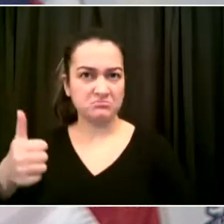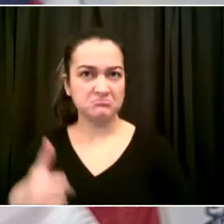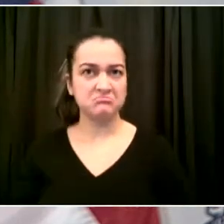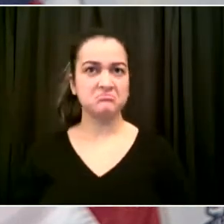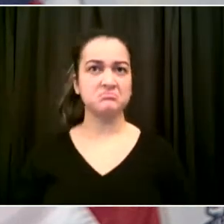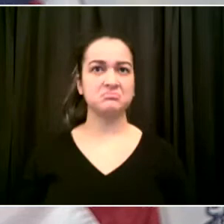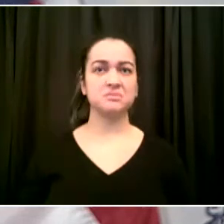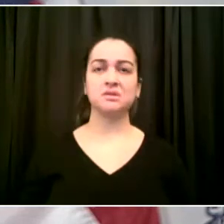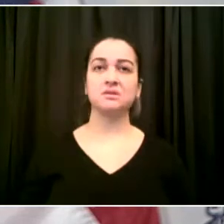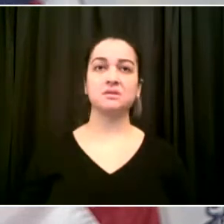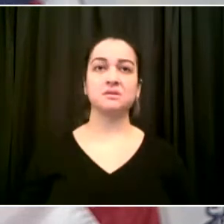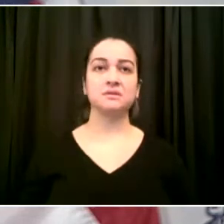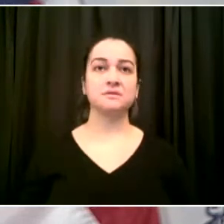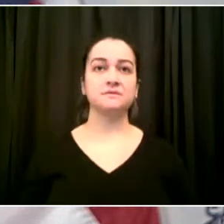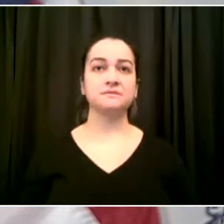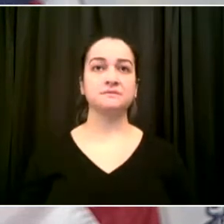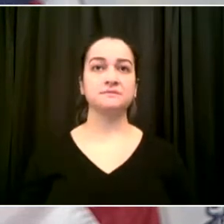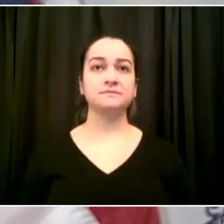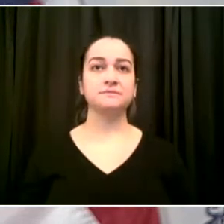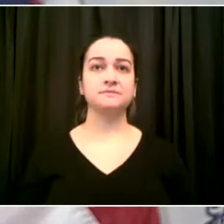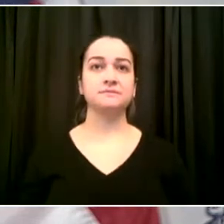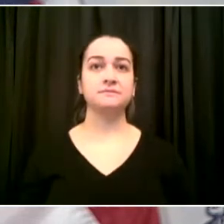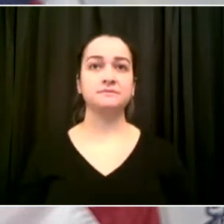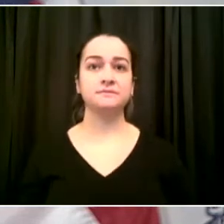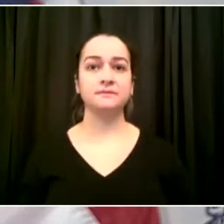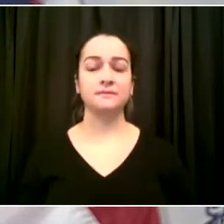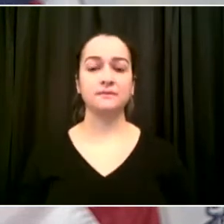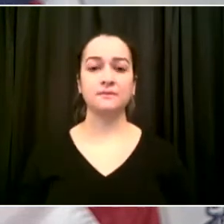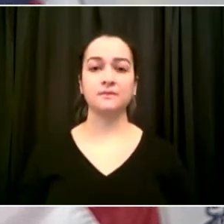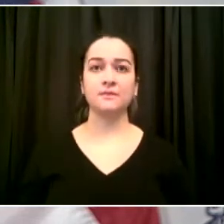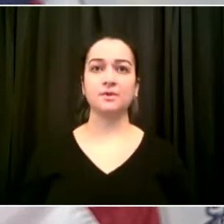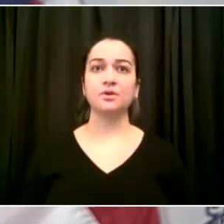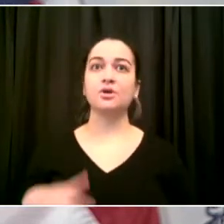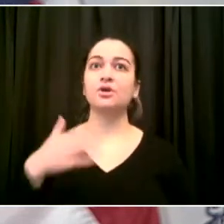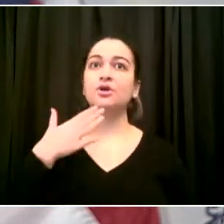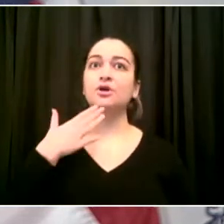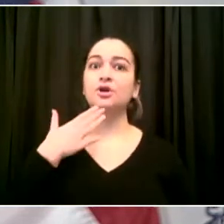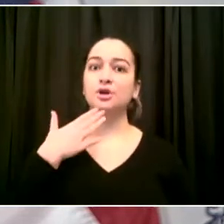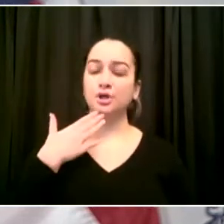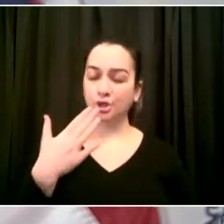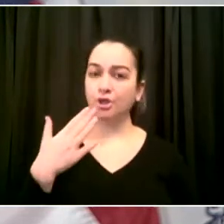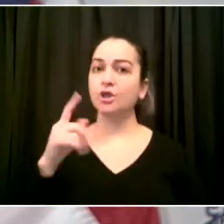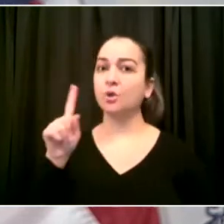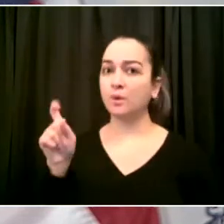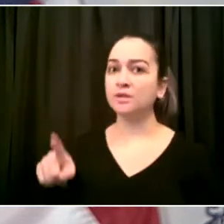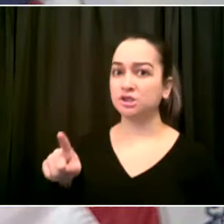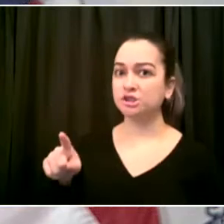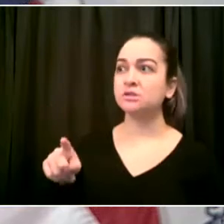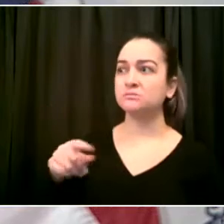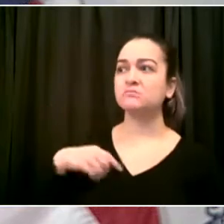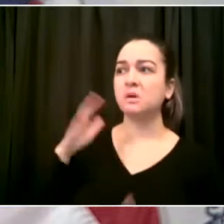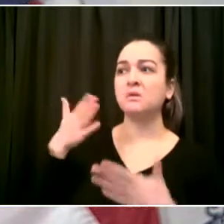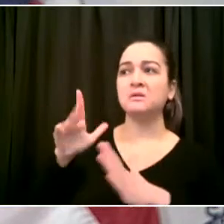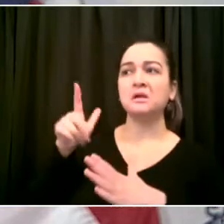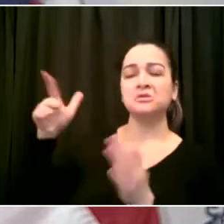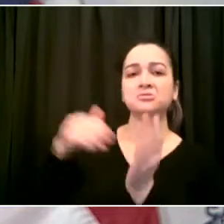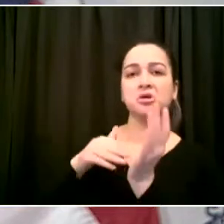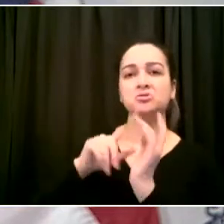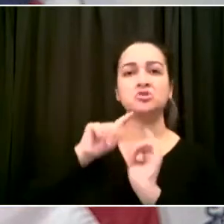THE QUESTION.